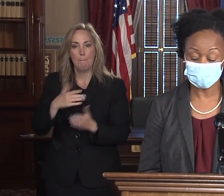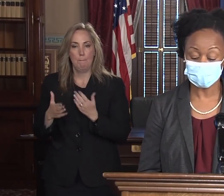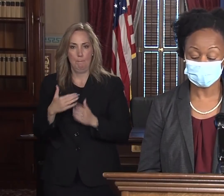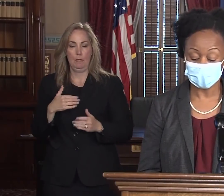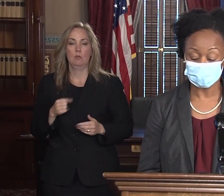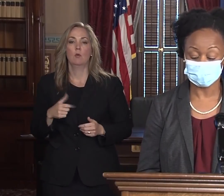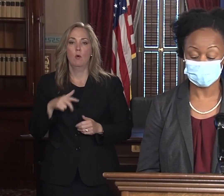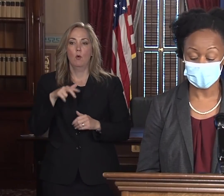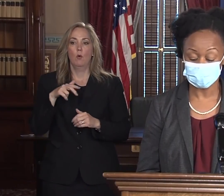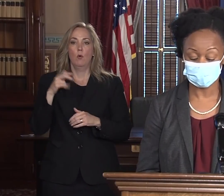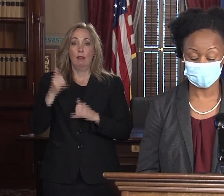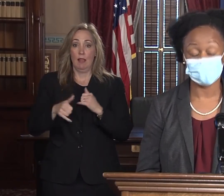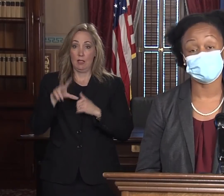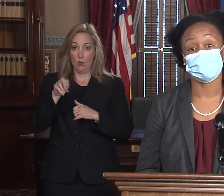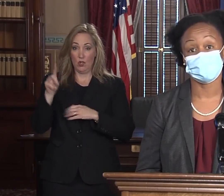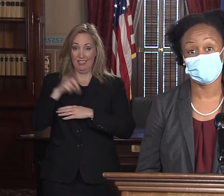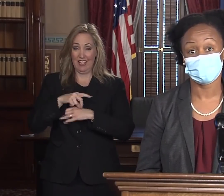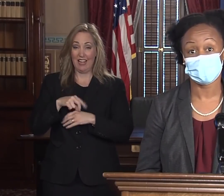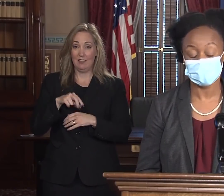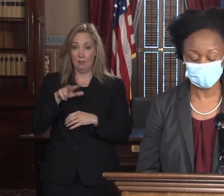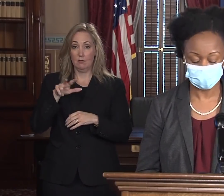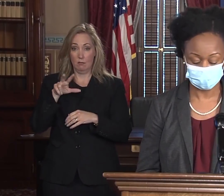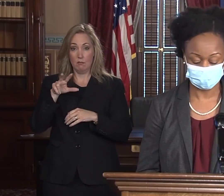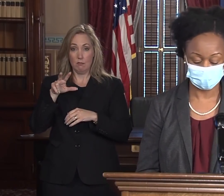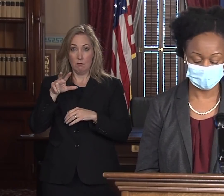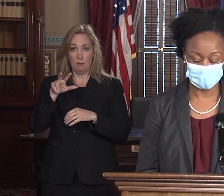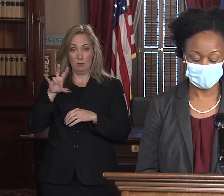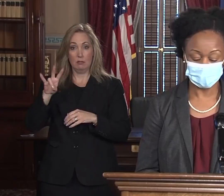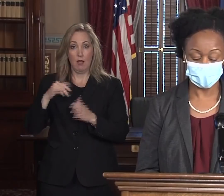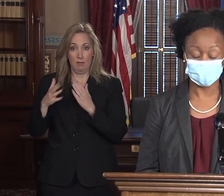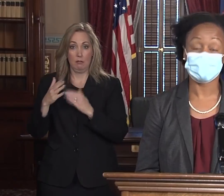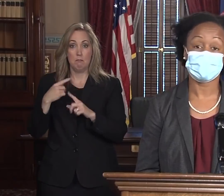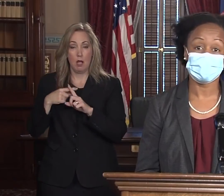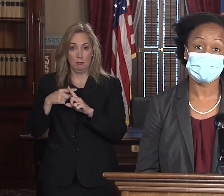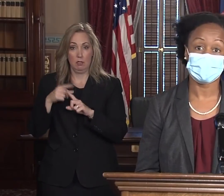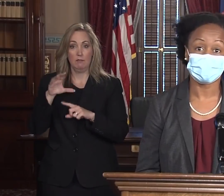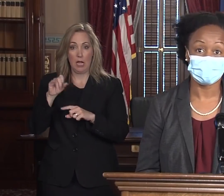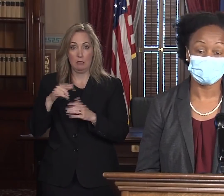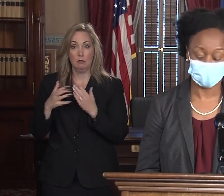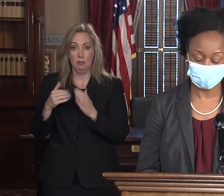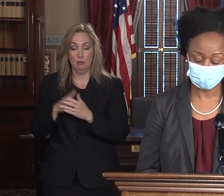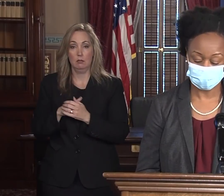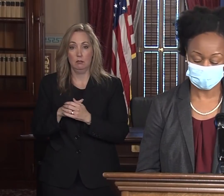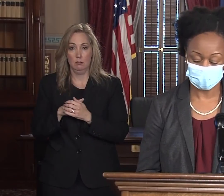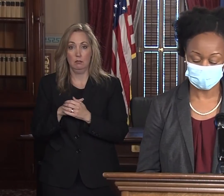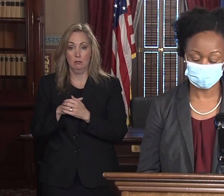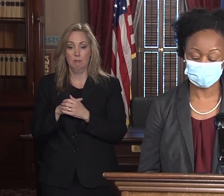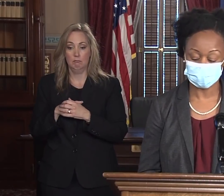CLOSE CONTACTS. IN THE LAST 30 DAYS THERE HAVE BEEN NEARLY 30,000 POSITIVE